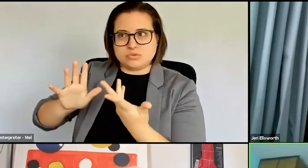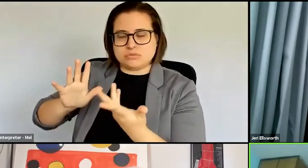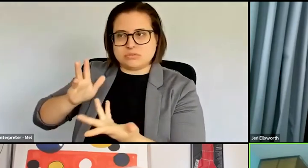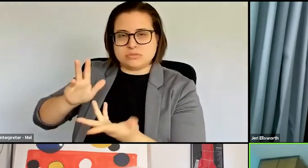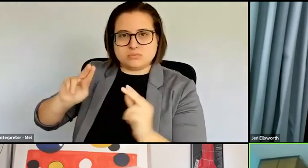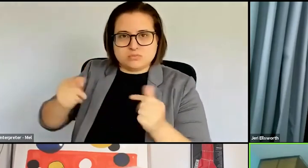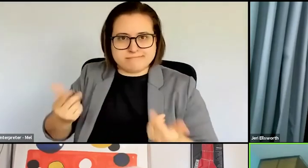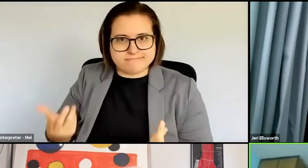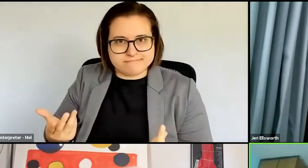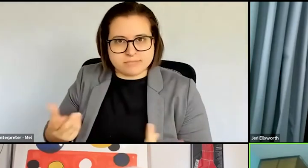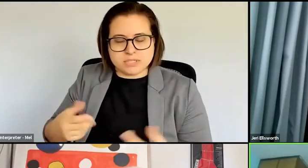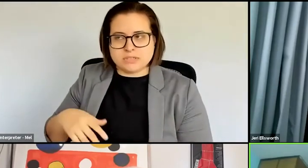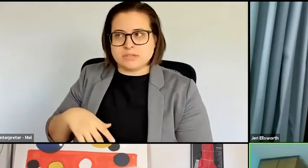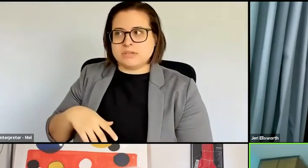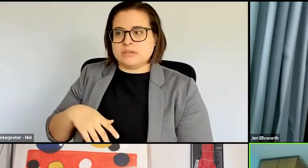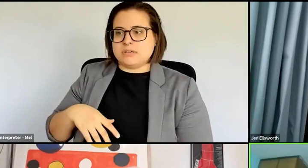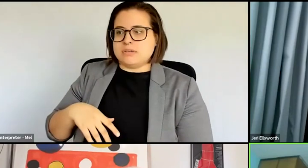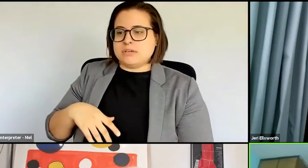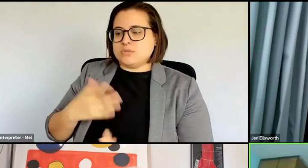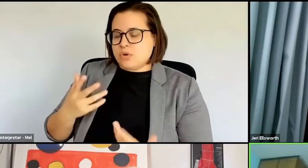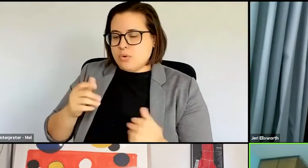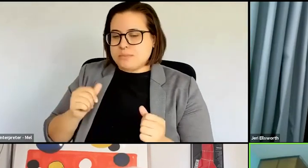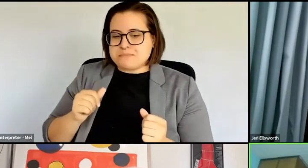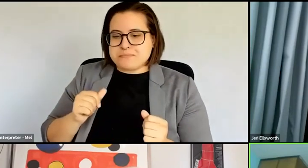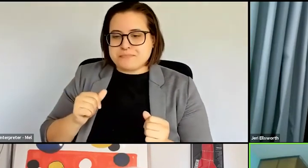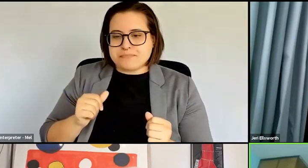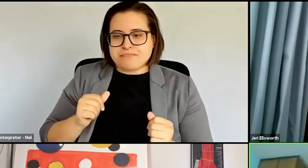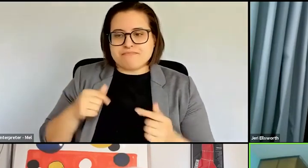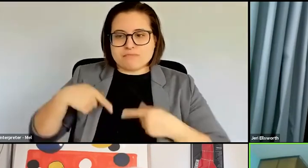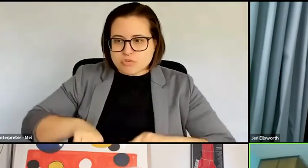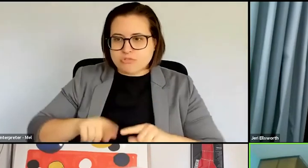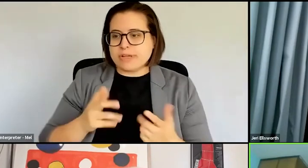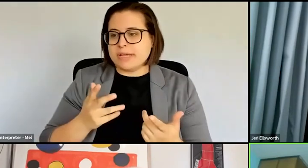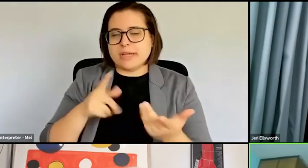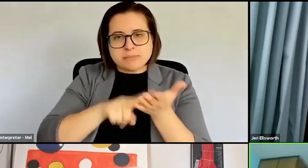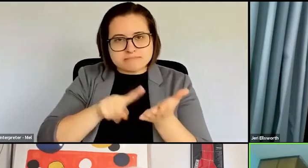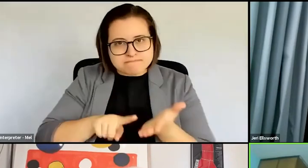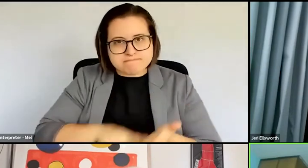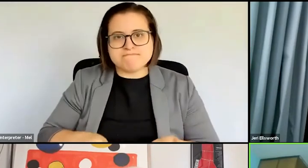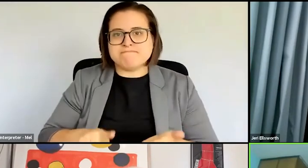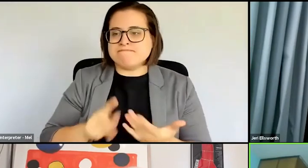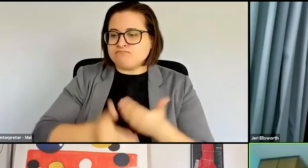so when we're going you know through these process of deciding whether something is going to be a